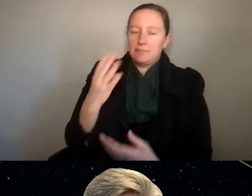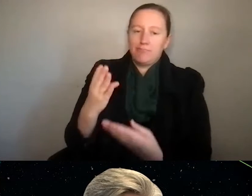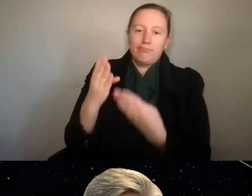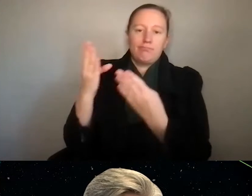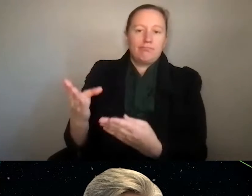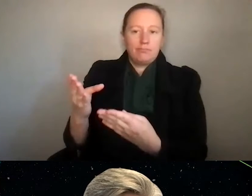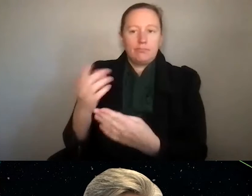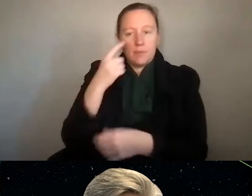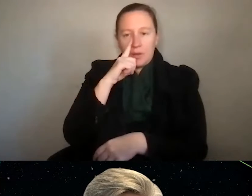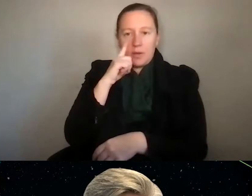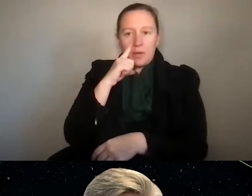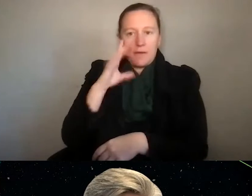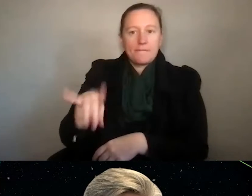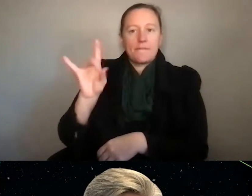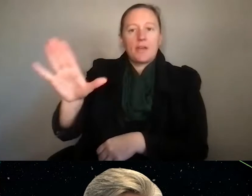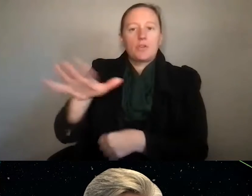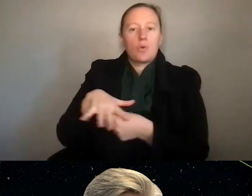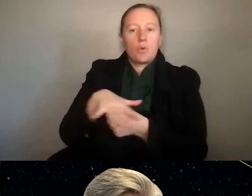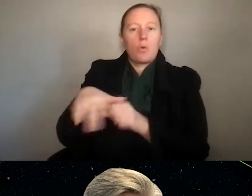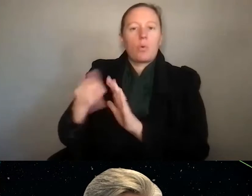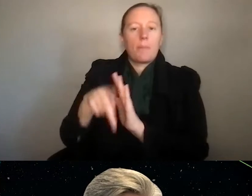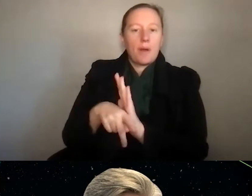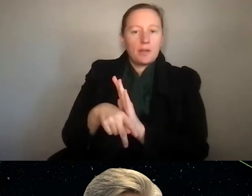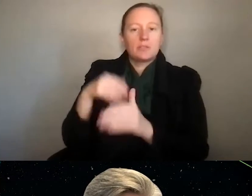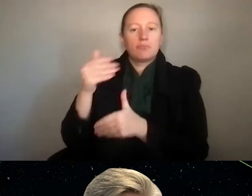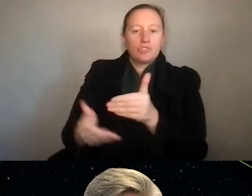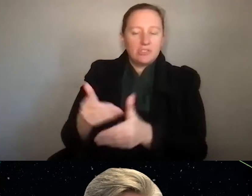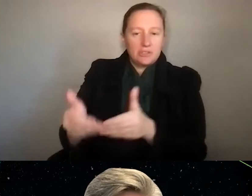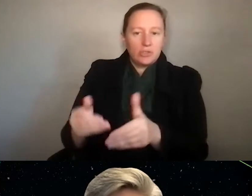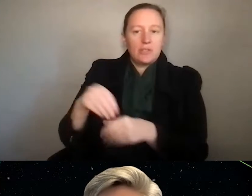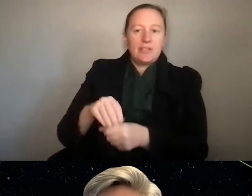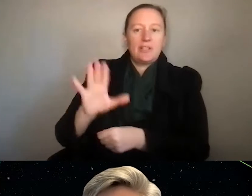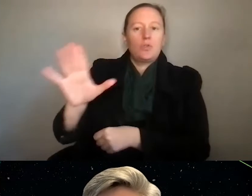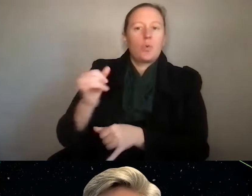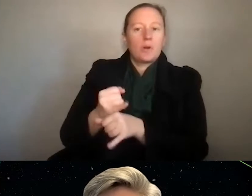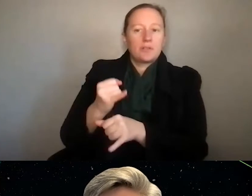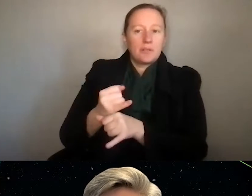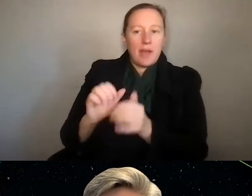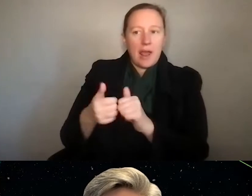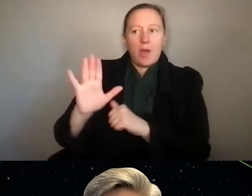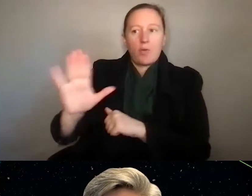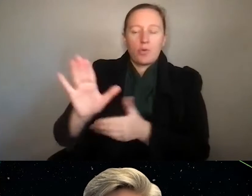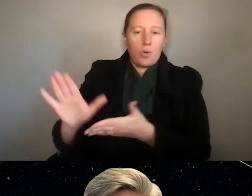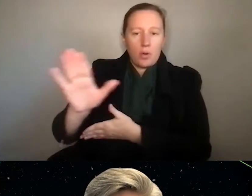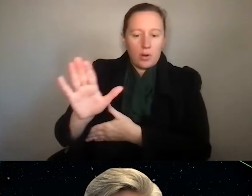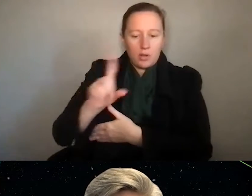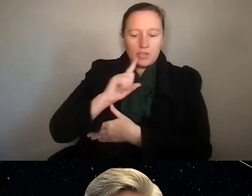look for your local policies and procedures in your institution and how your institution is addressing them.